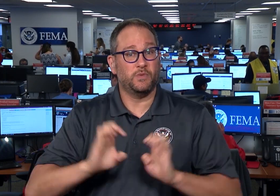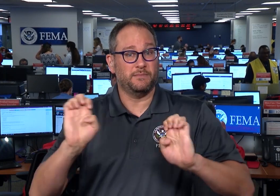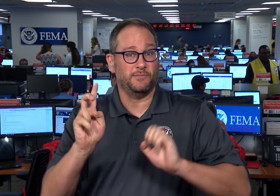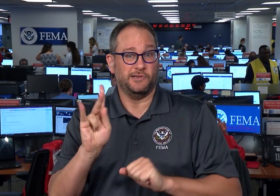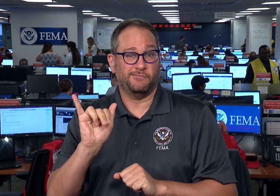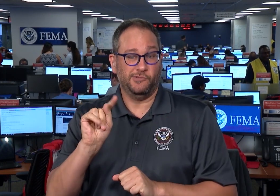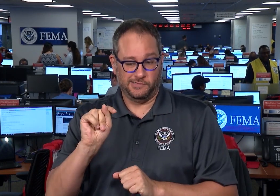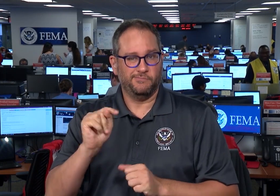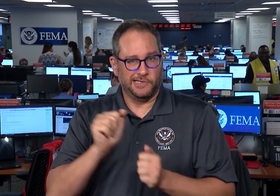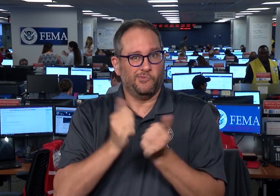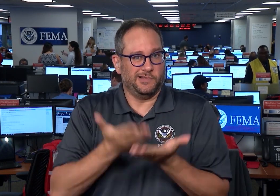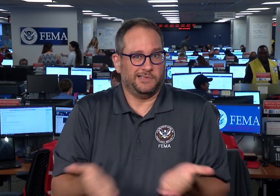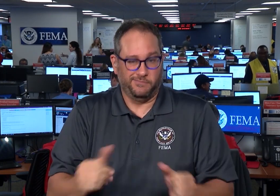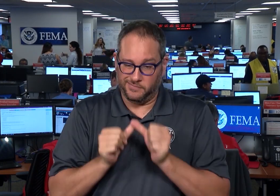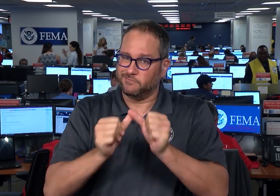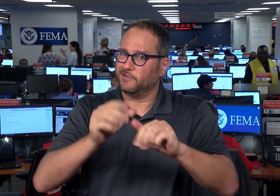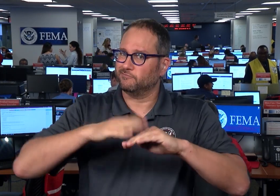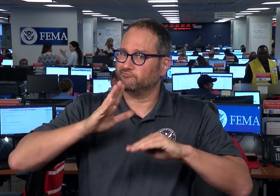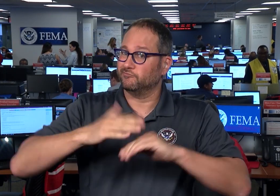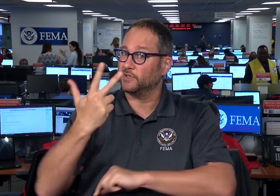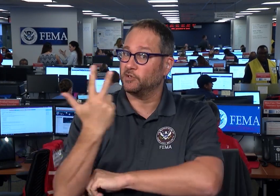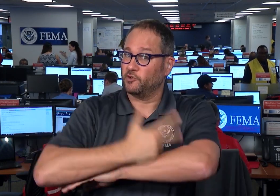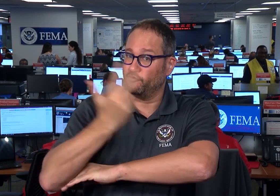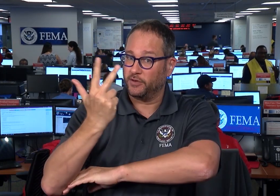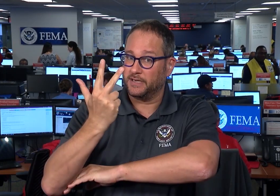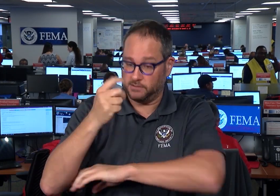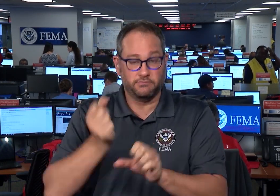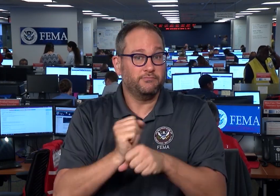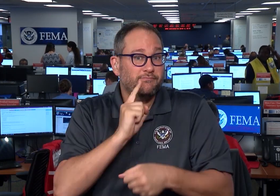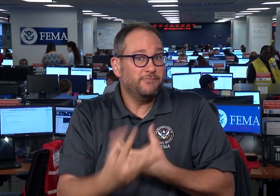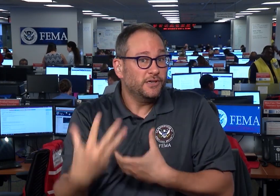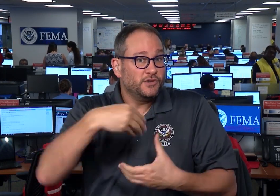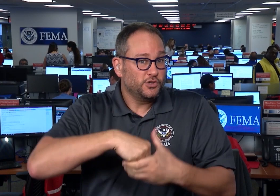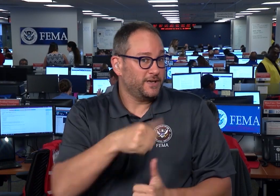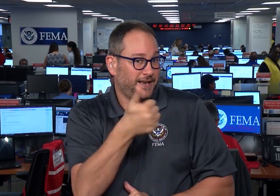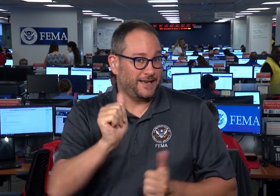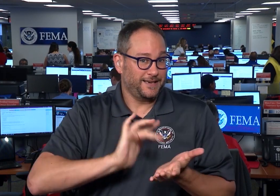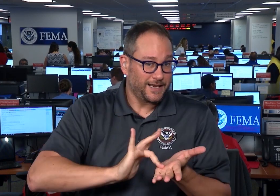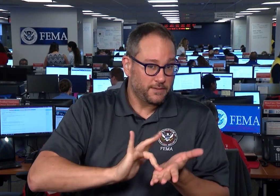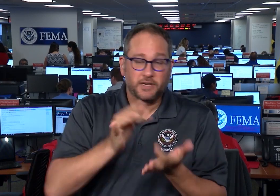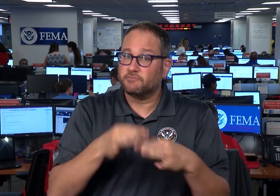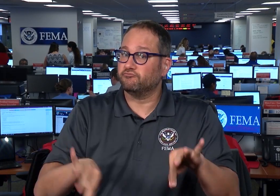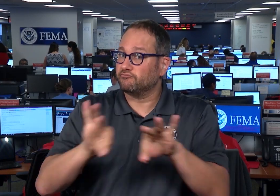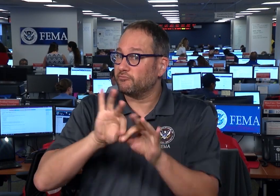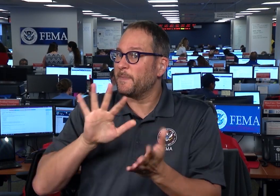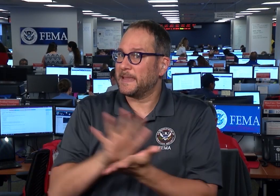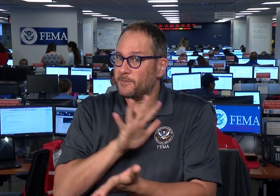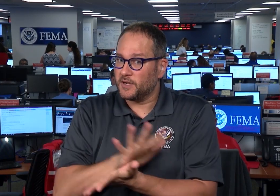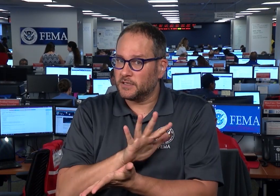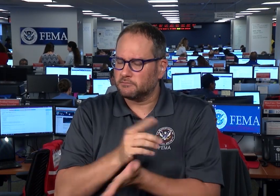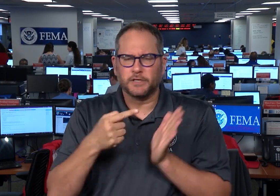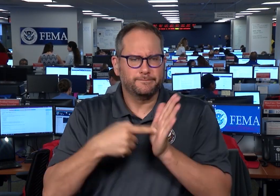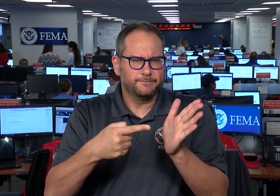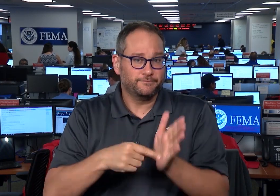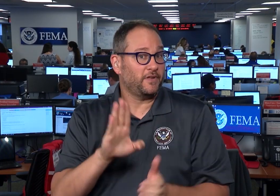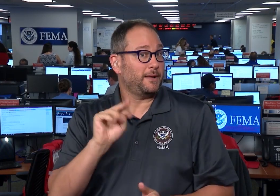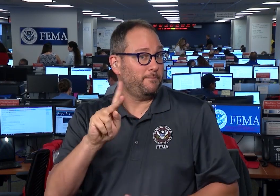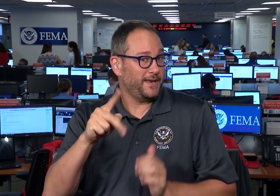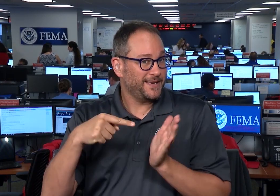Prepare an emergency kit with supplies to last you at least 3 days, and make sure to include any medications and important documents,